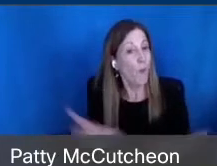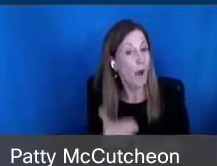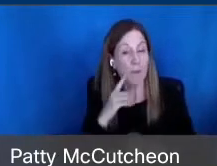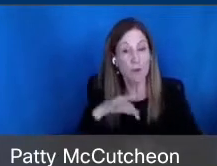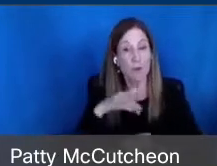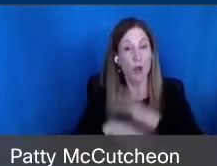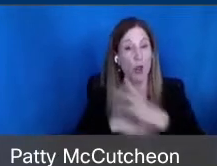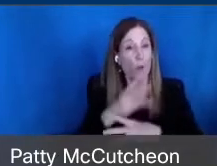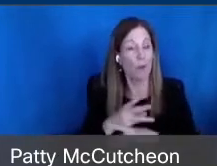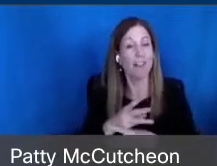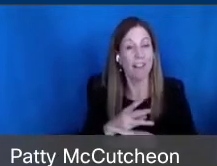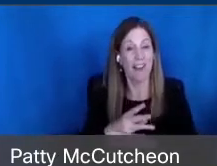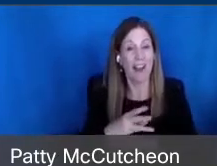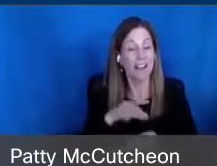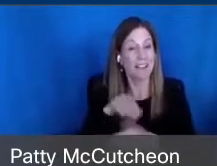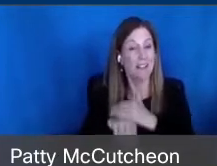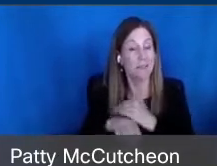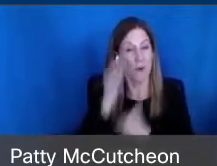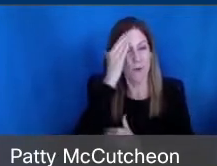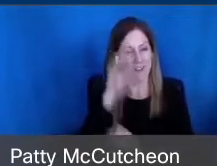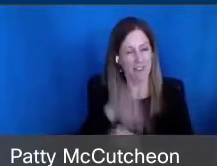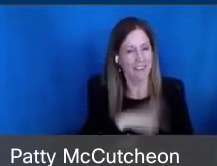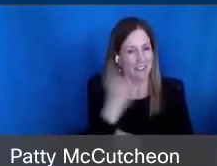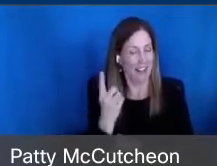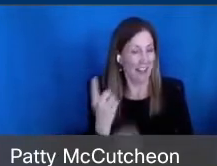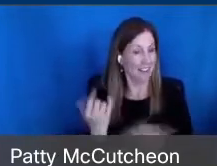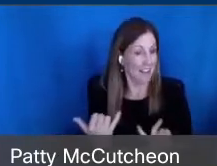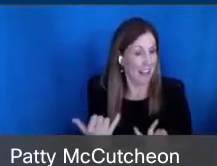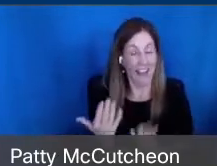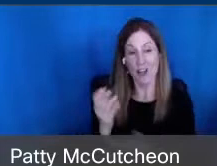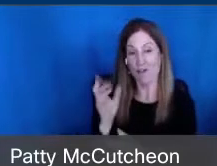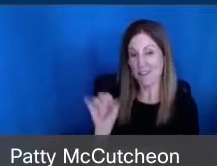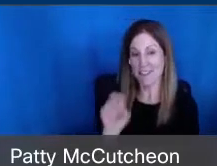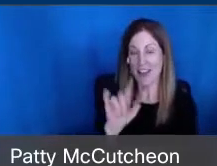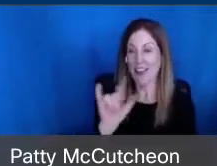Awareness Show today, Chris and Elly. [Christine] Thank you, Evy! It's great to be here.